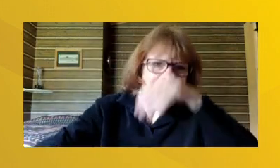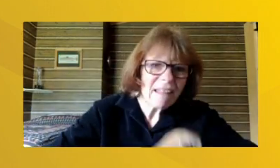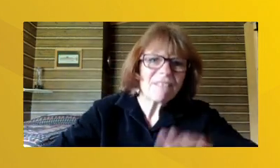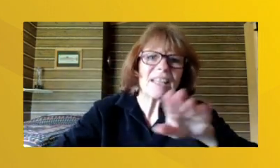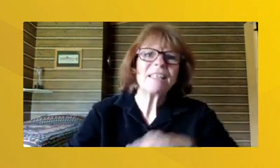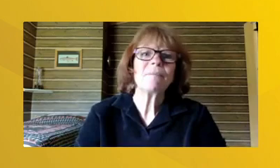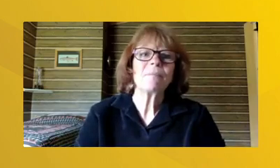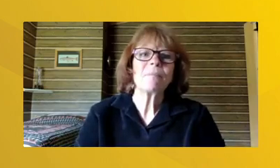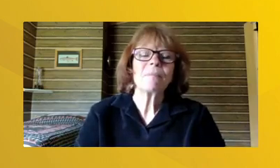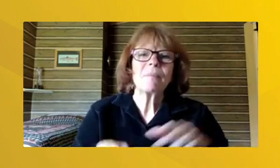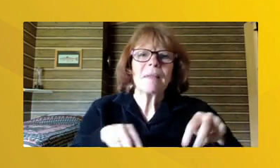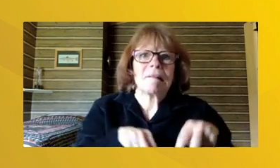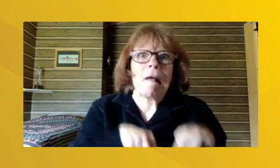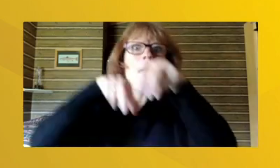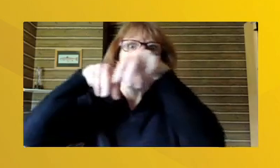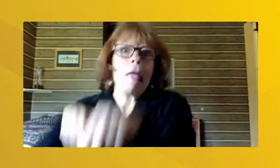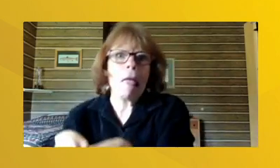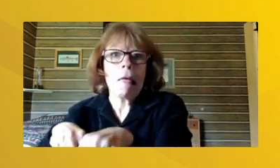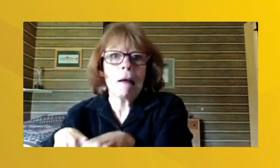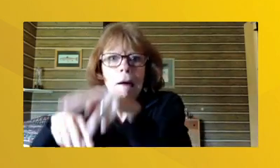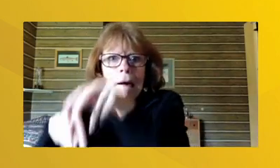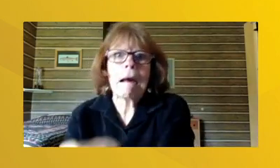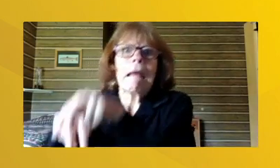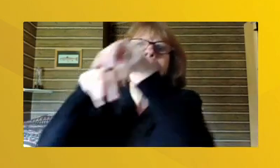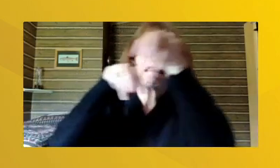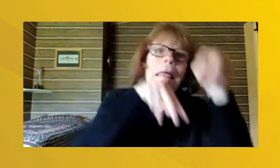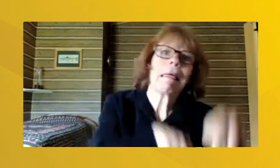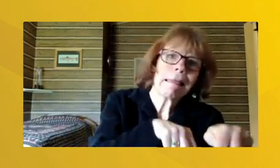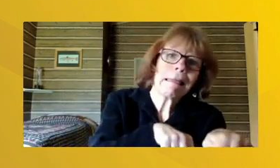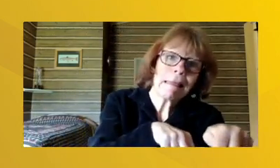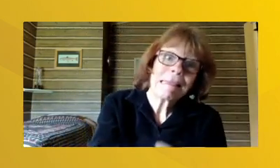# You put your whole self in # You put your whole self out # You put your whole self in